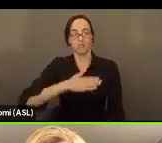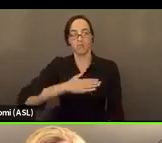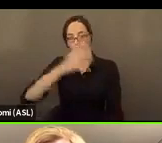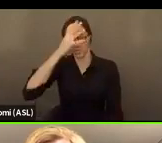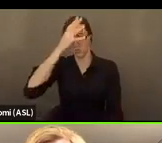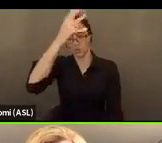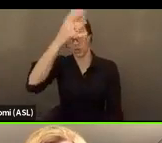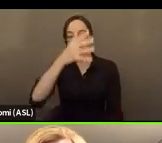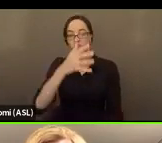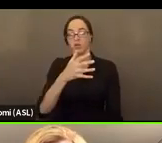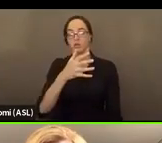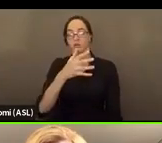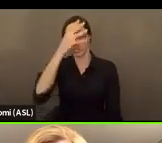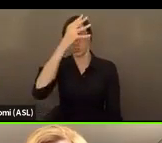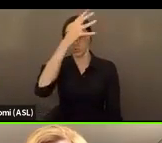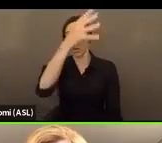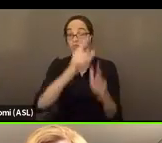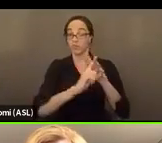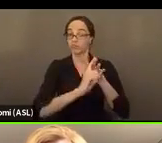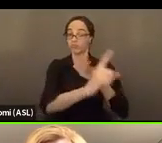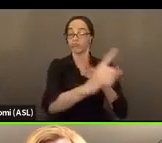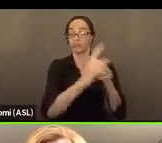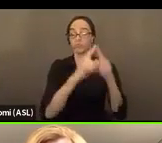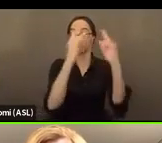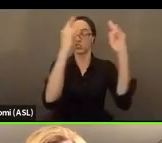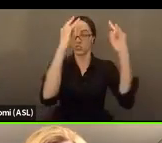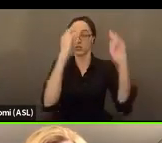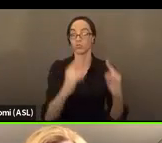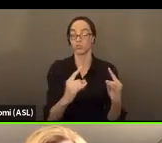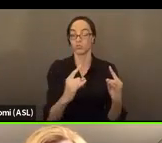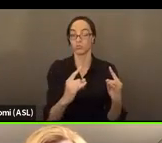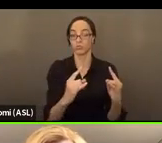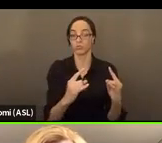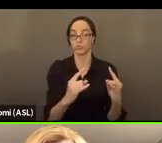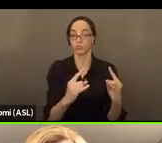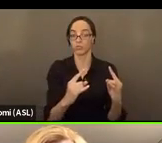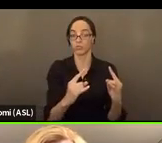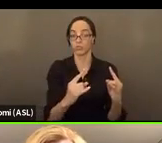because he wanted to confirm with us he was safe but a lot of people don't have cell phones